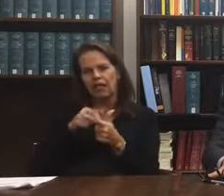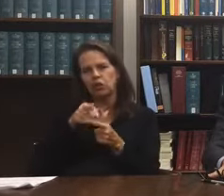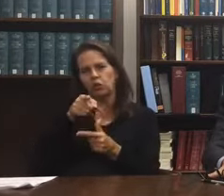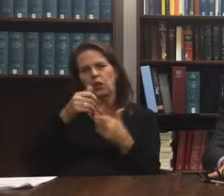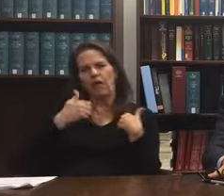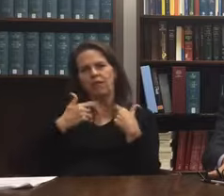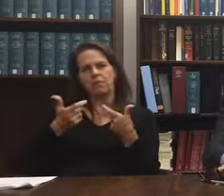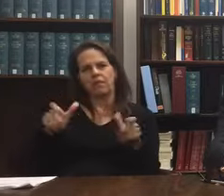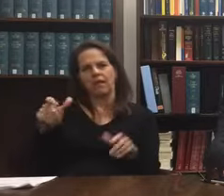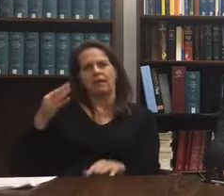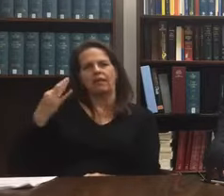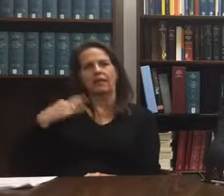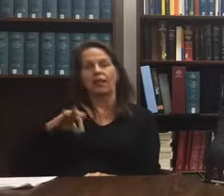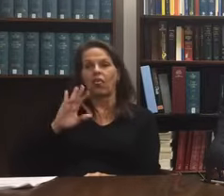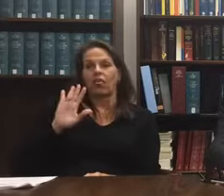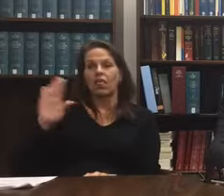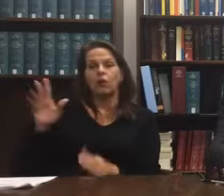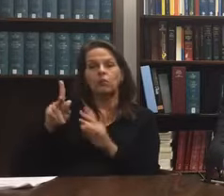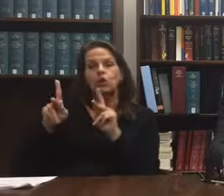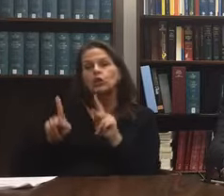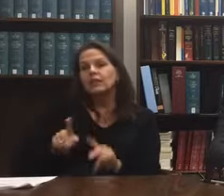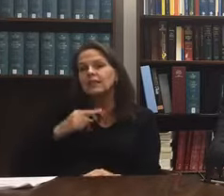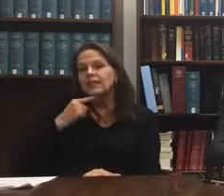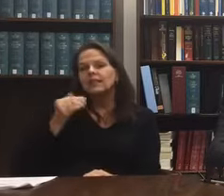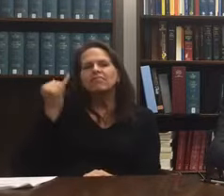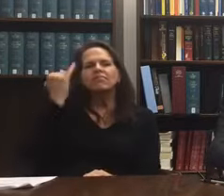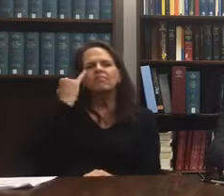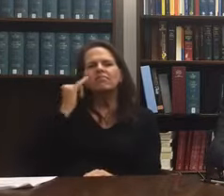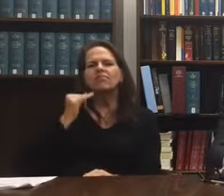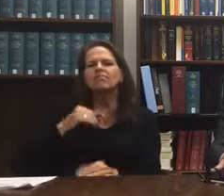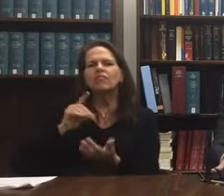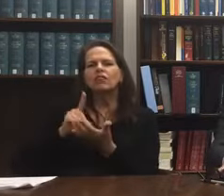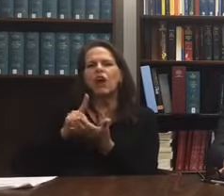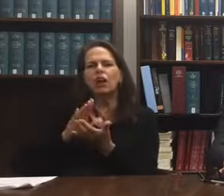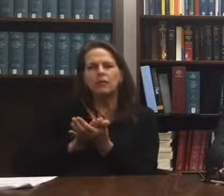advantage because when their person says well the documents submitted shows that